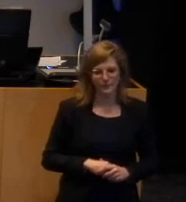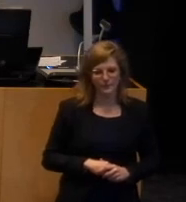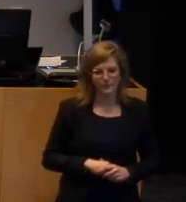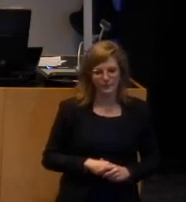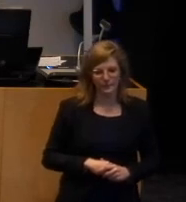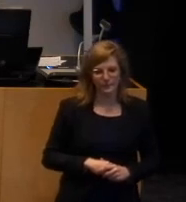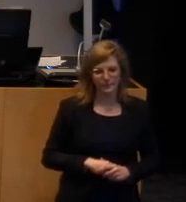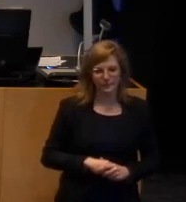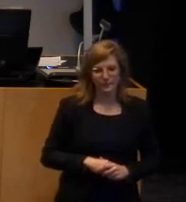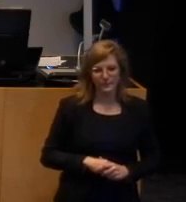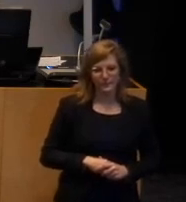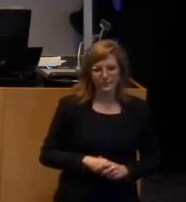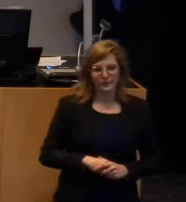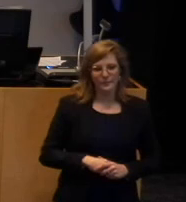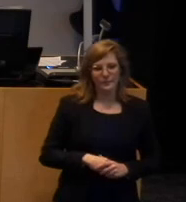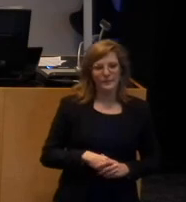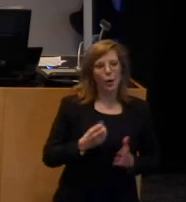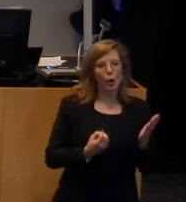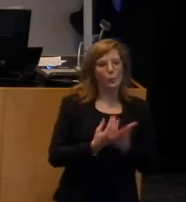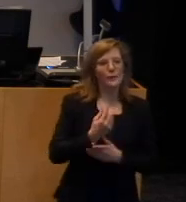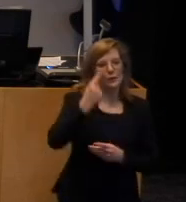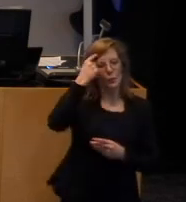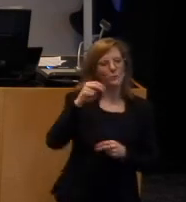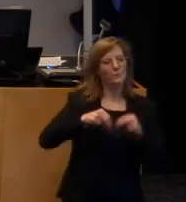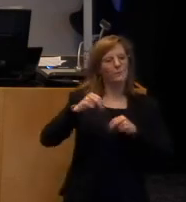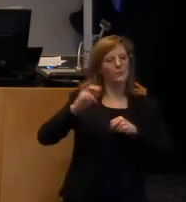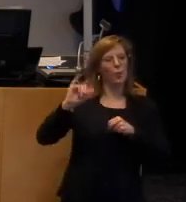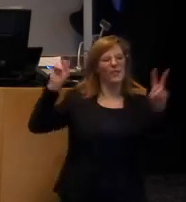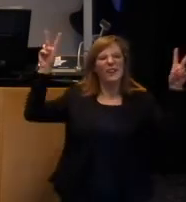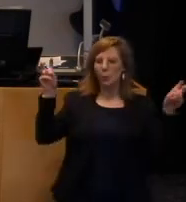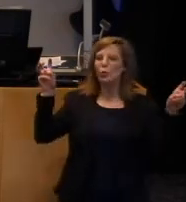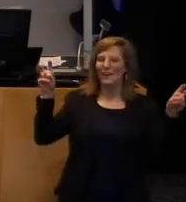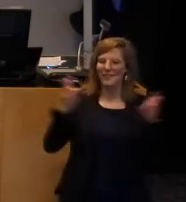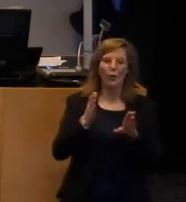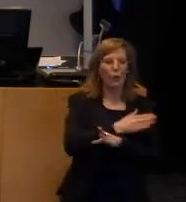Now when we revisit the hypothesis of the study, as mentioned at the start of this presentation,